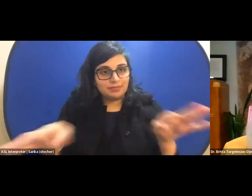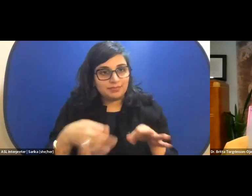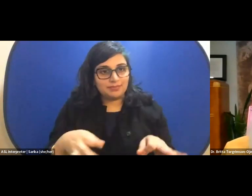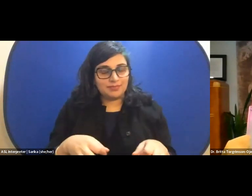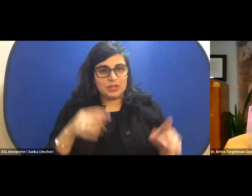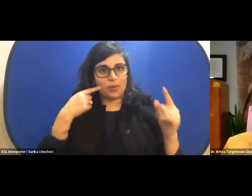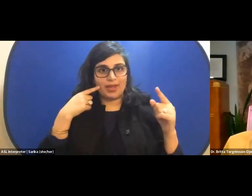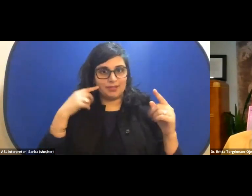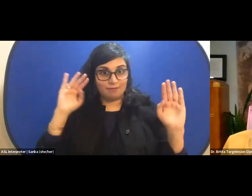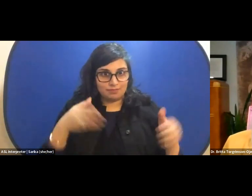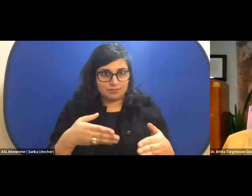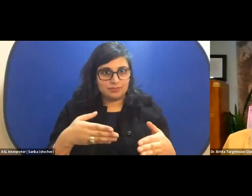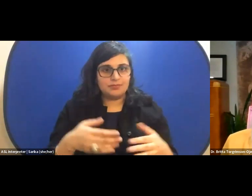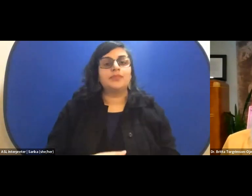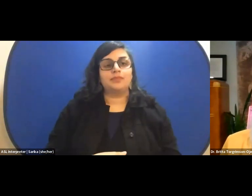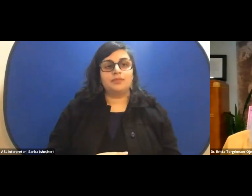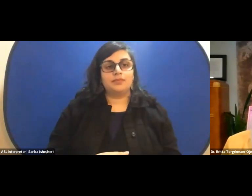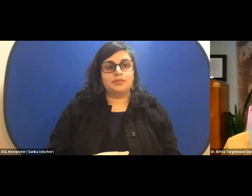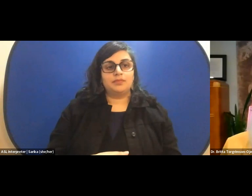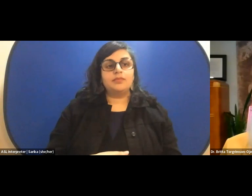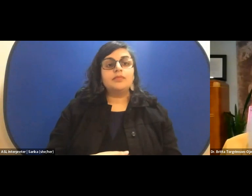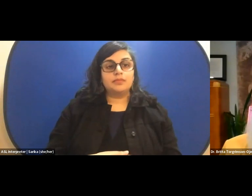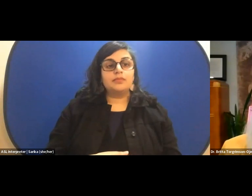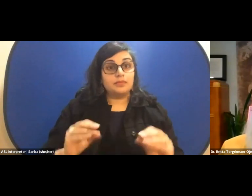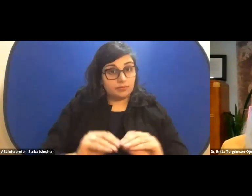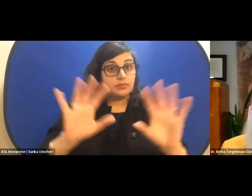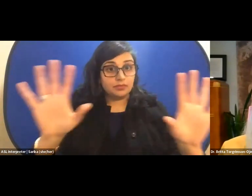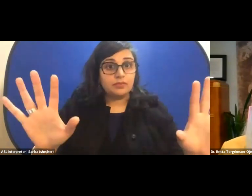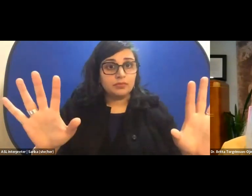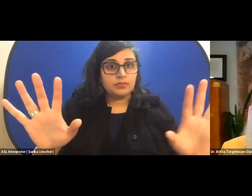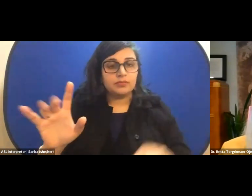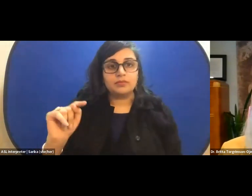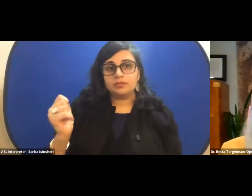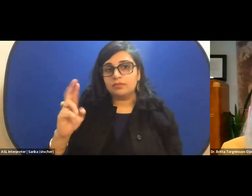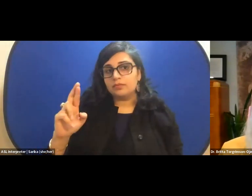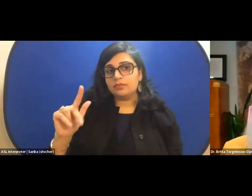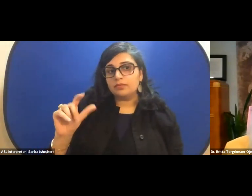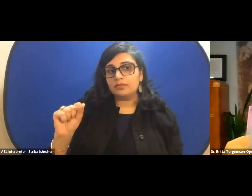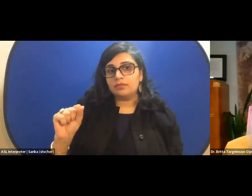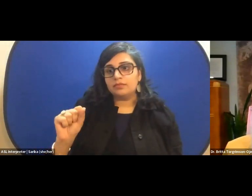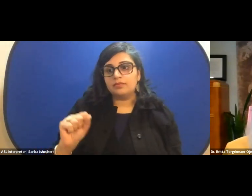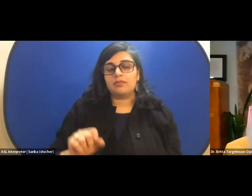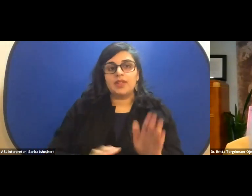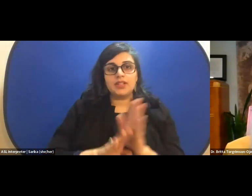provided medical care to those who have been exposed to it. I'm going to read my statement so I stay